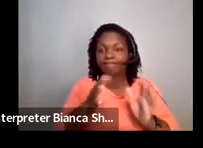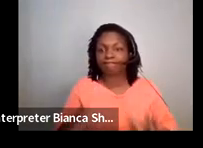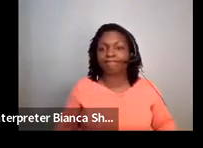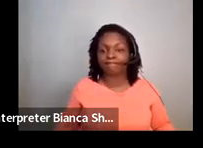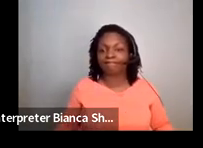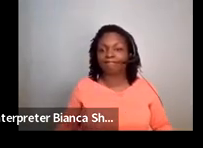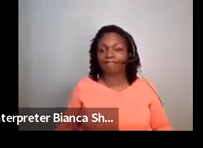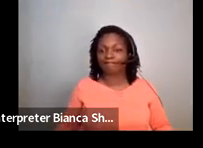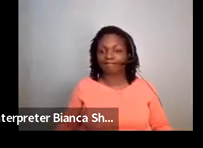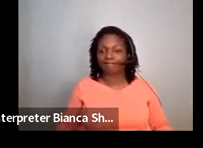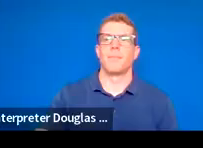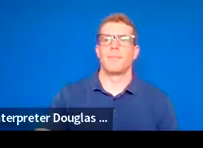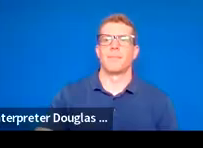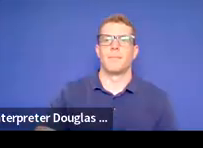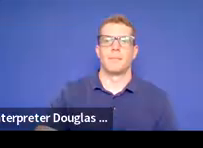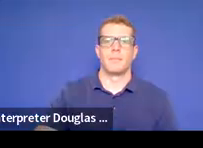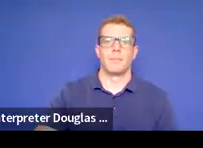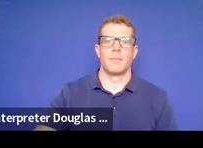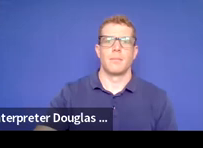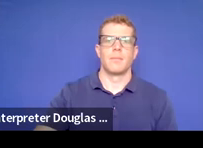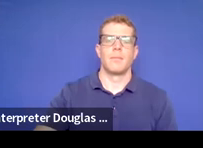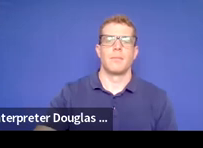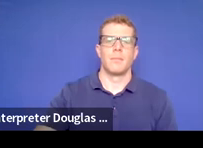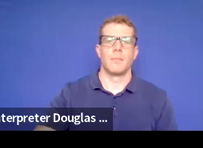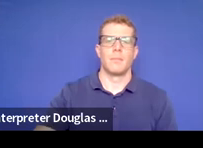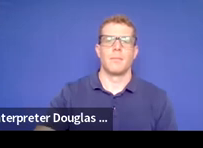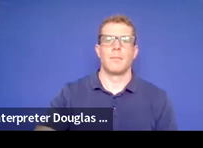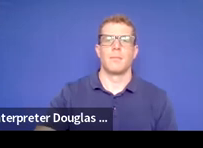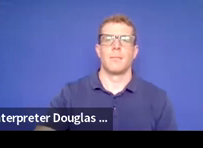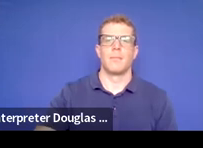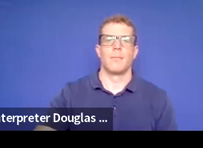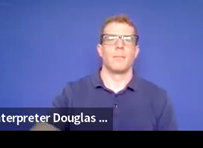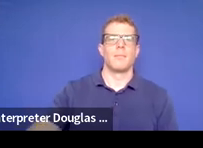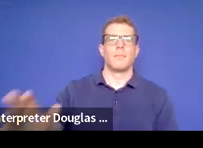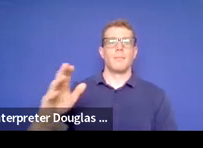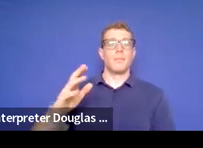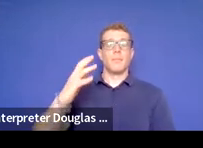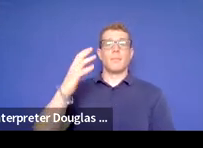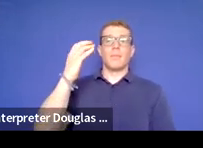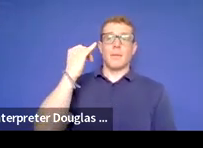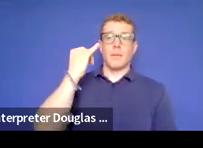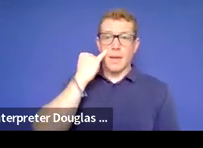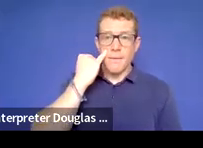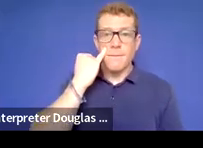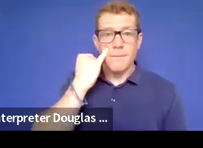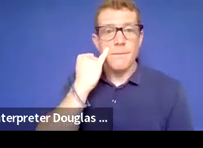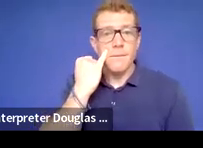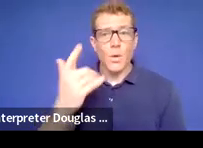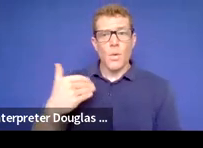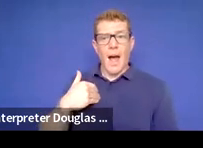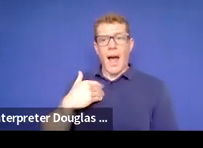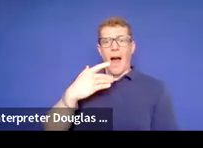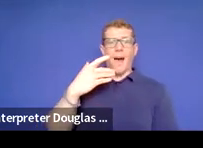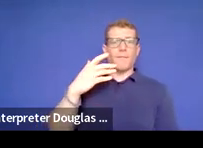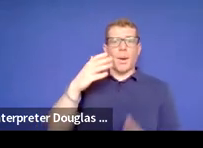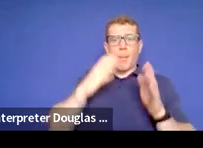We're gonna stay friends. Okay, just because they have dimension they can't talk like they once did it they keep carry on the same conversation.